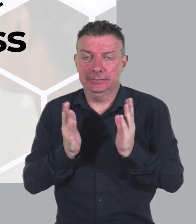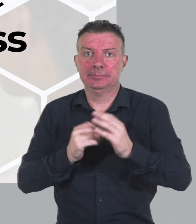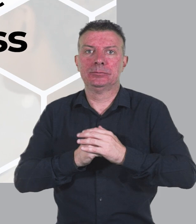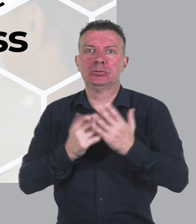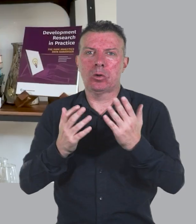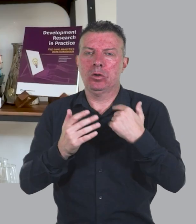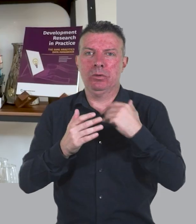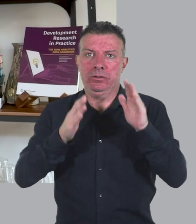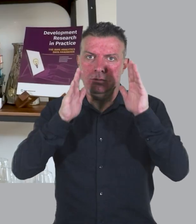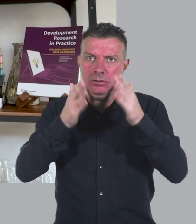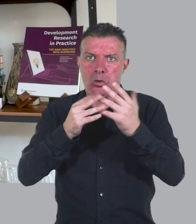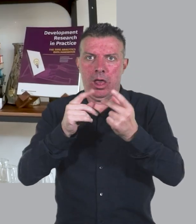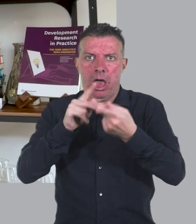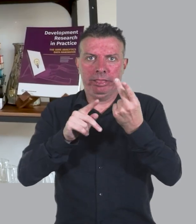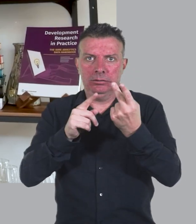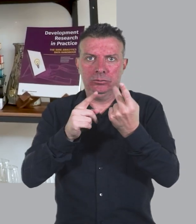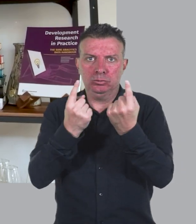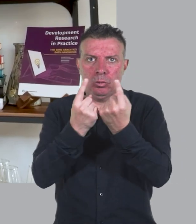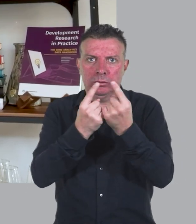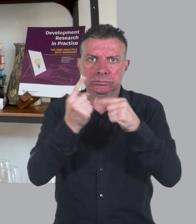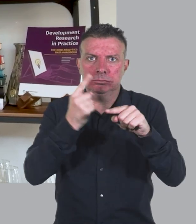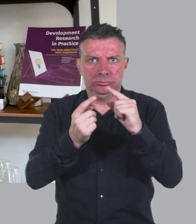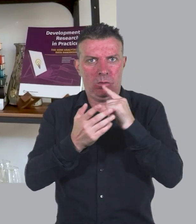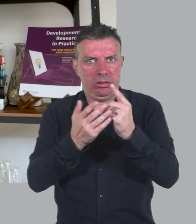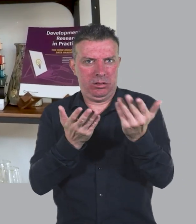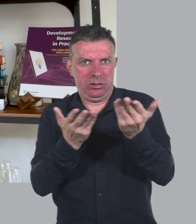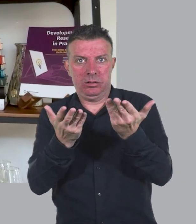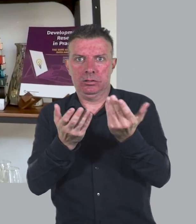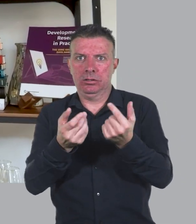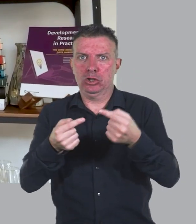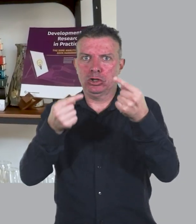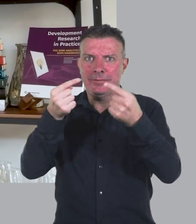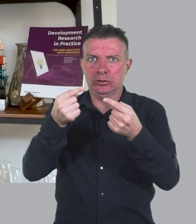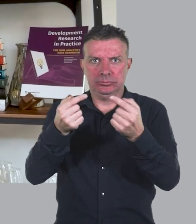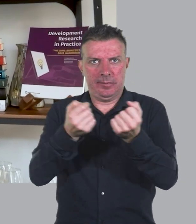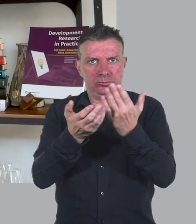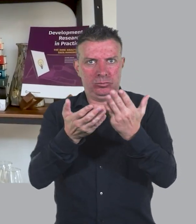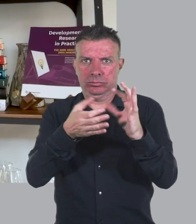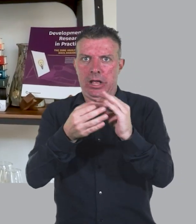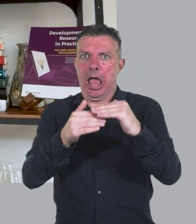Instead, we focus on other tools that leverage competition to crowd-in high-quality investments.